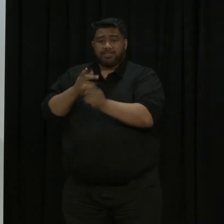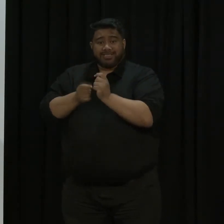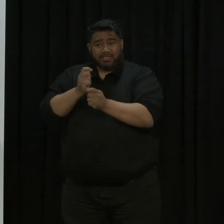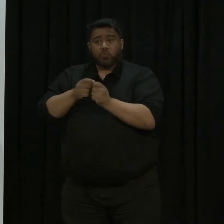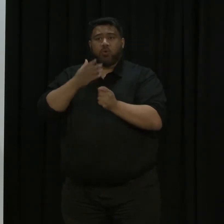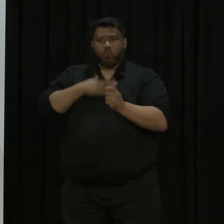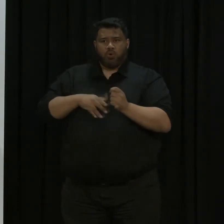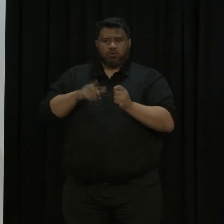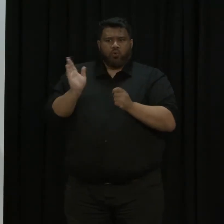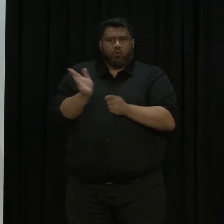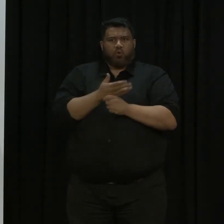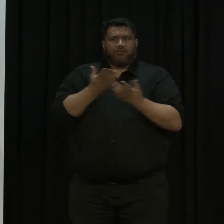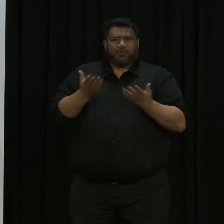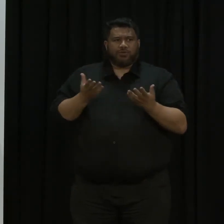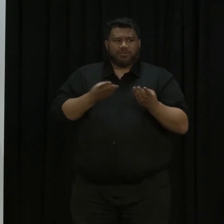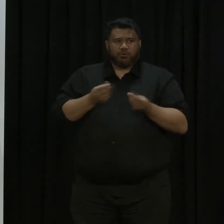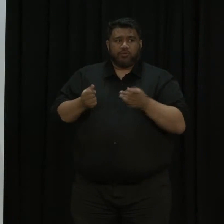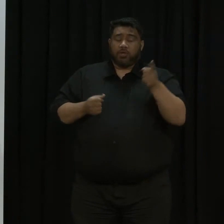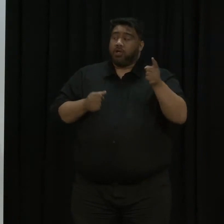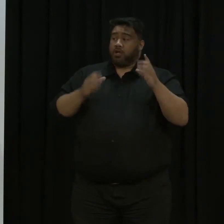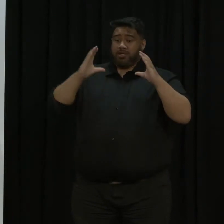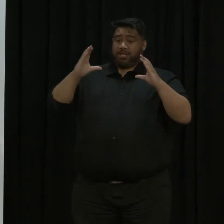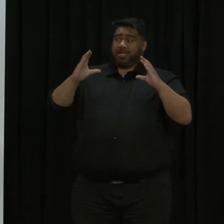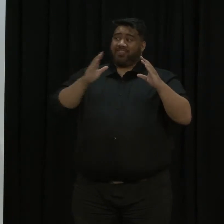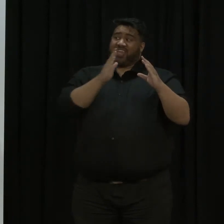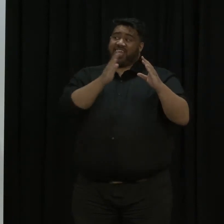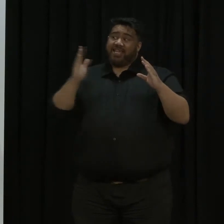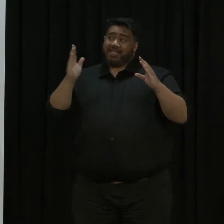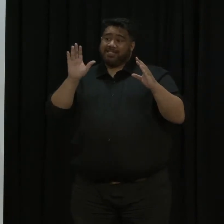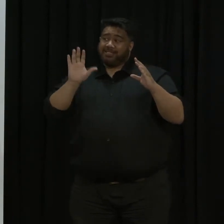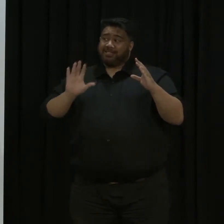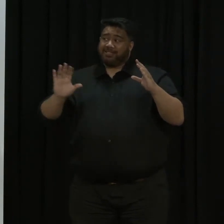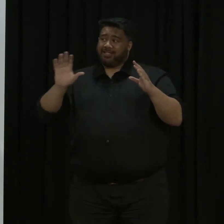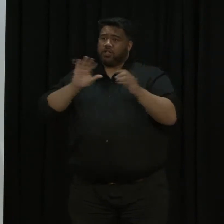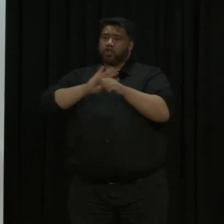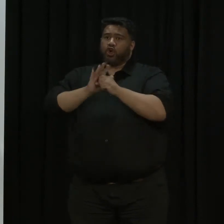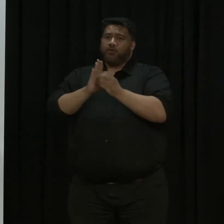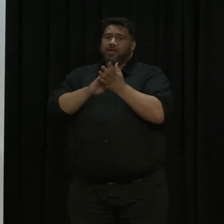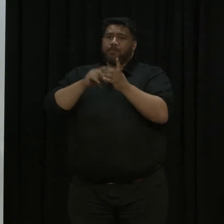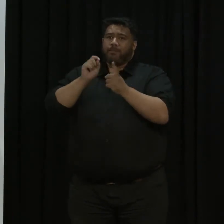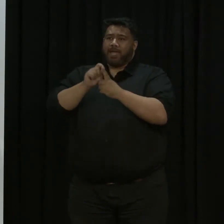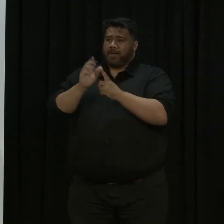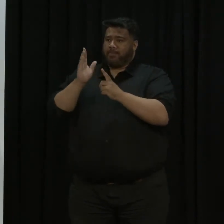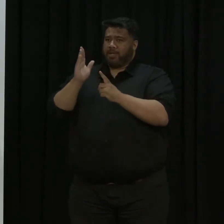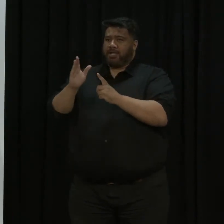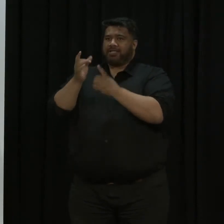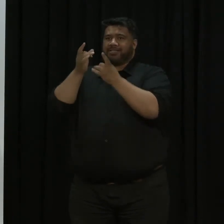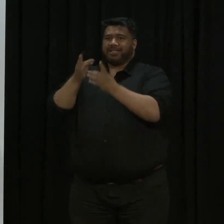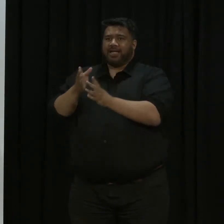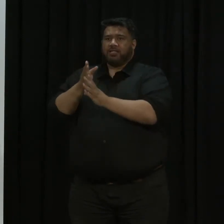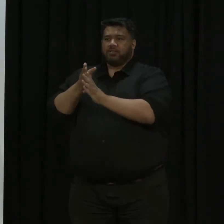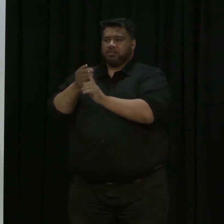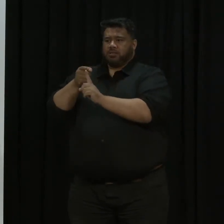Access to healthcare is a permitted activity. If there are any issues we are happy to work through the logistics that might be stopping people from accessing healthcare. Accessing these things, they